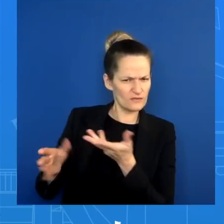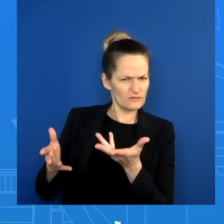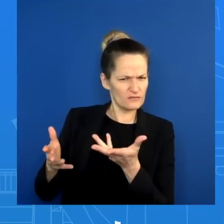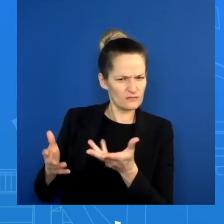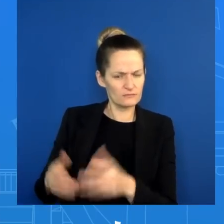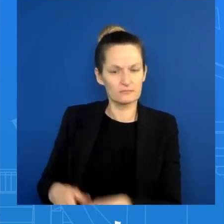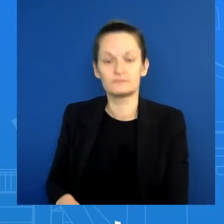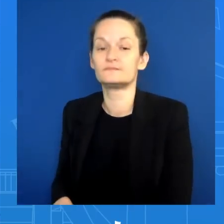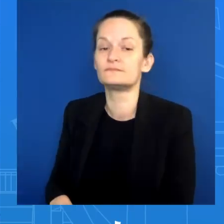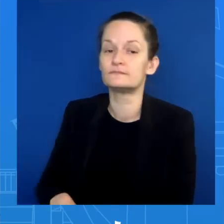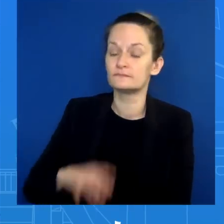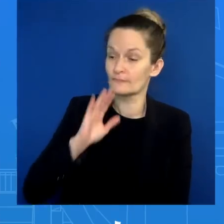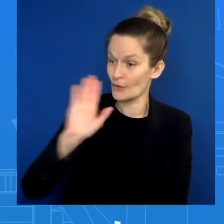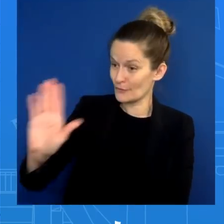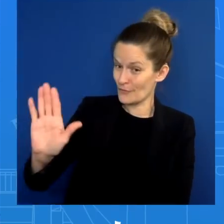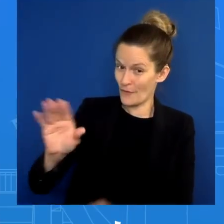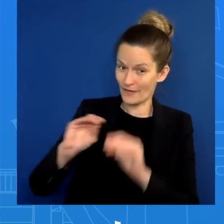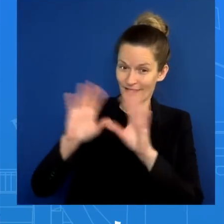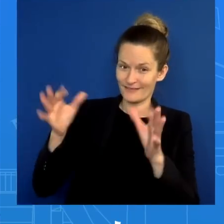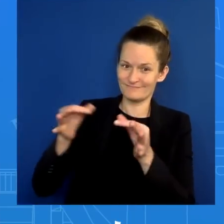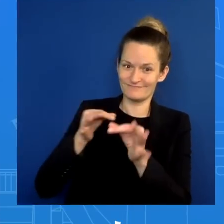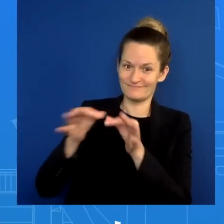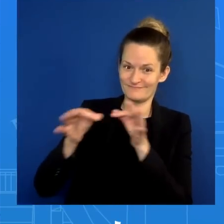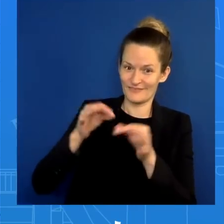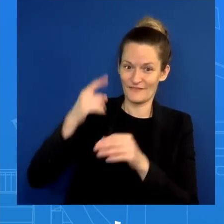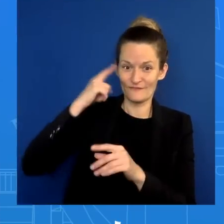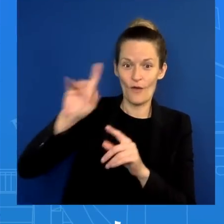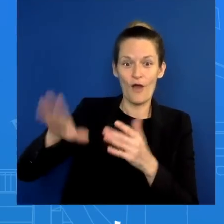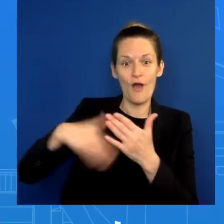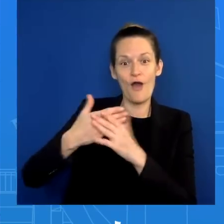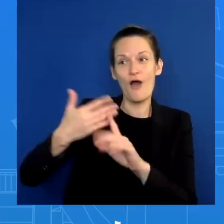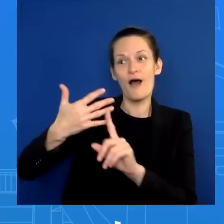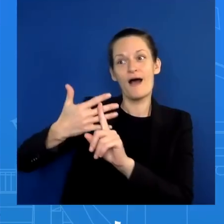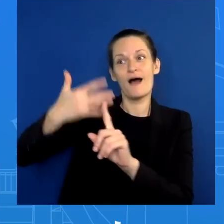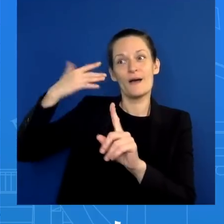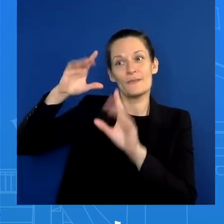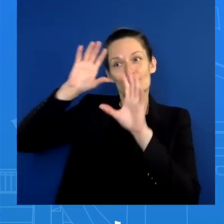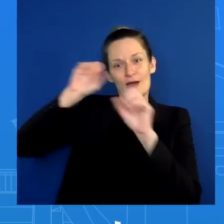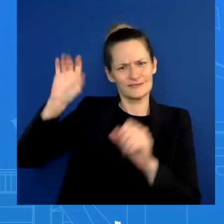We've you've heard us say that, too, like, you know it, yes, the economy can be turned back on.